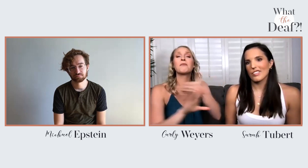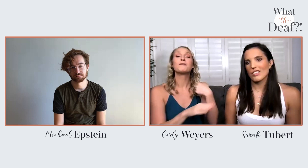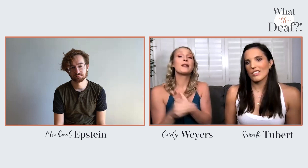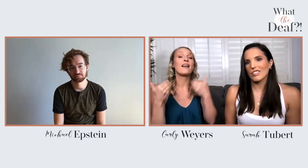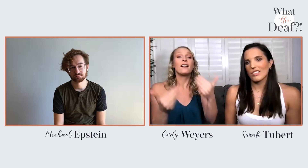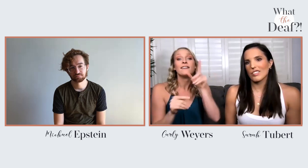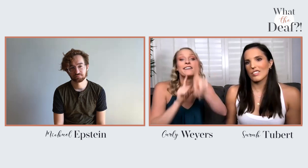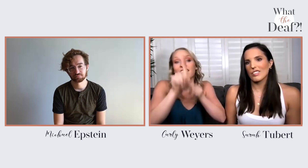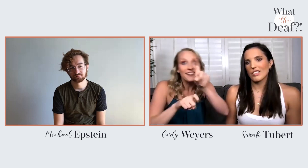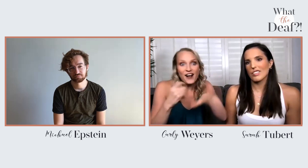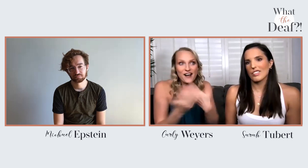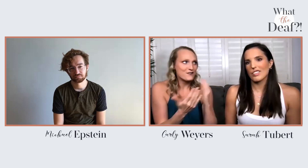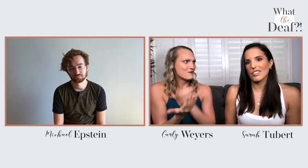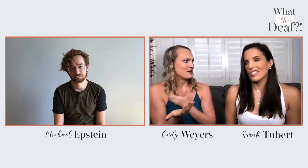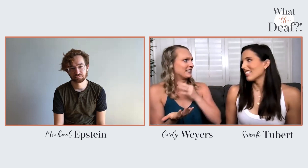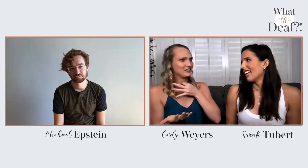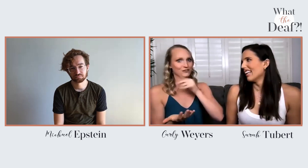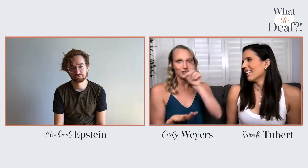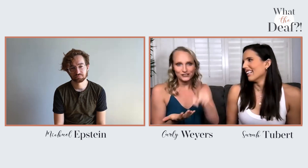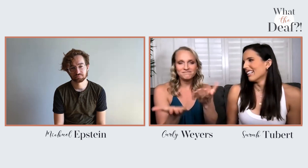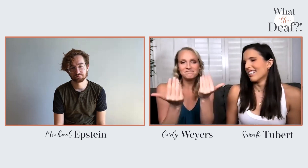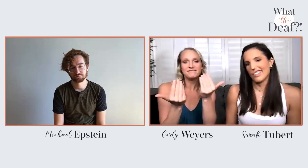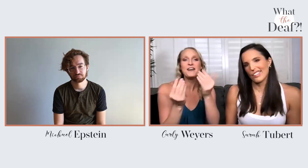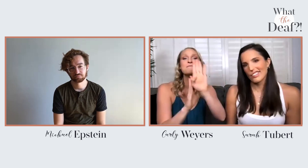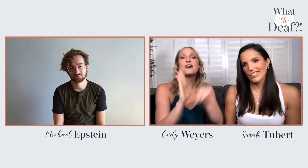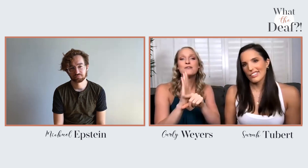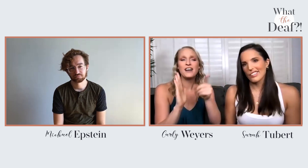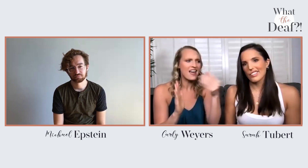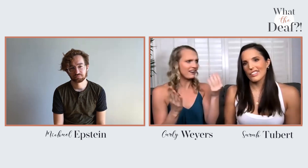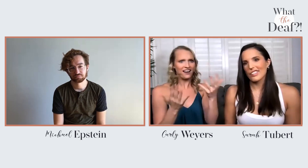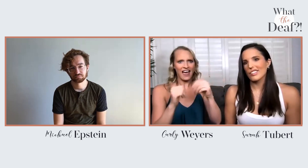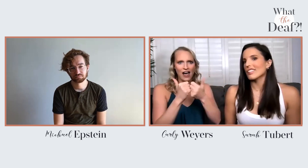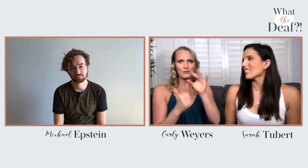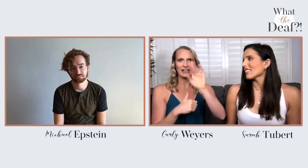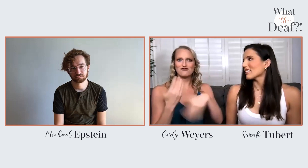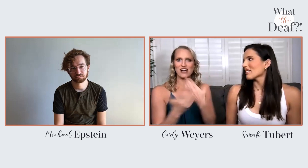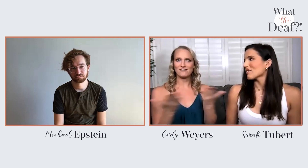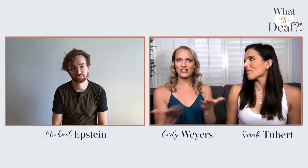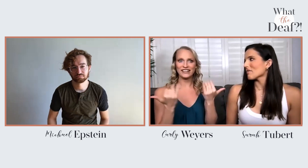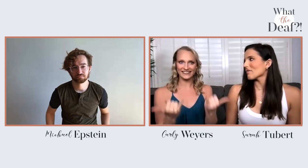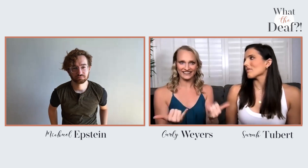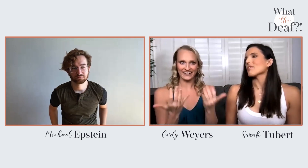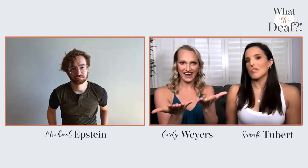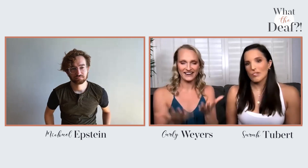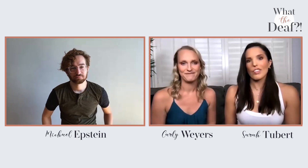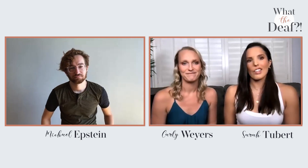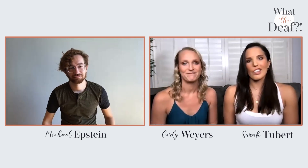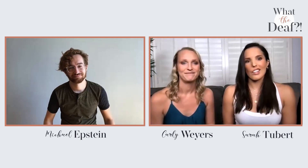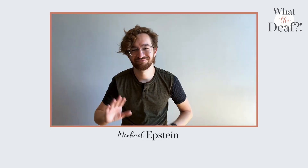Before we dig into all of our curious questions, tell us about your background and how you got to who you are today.